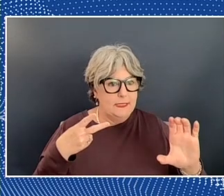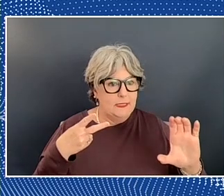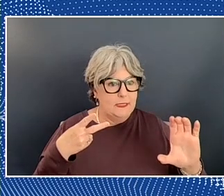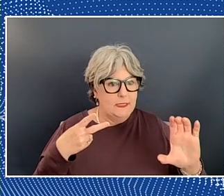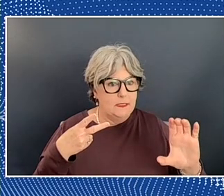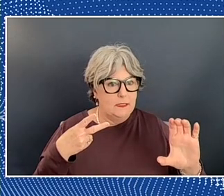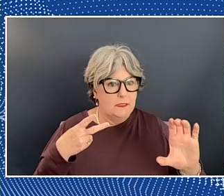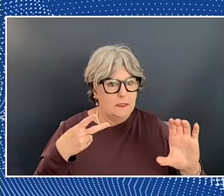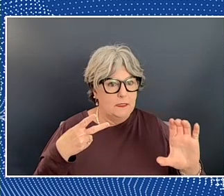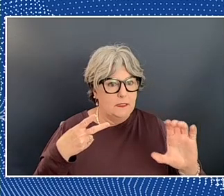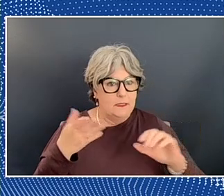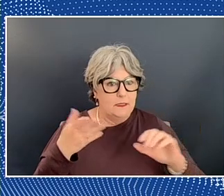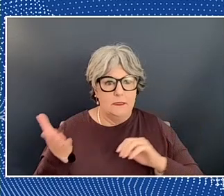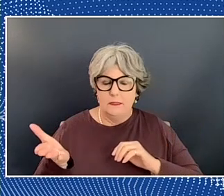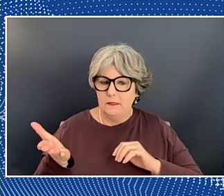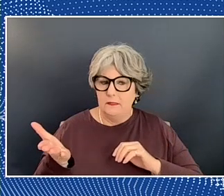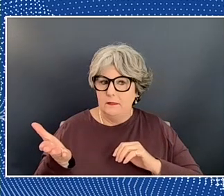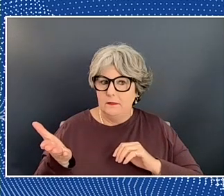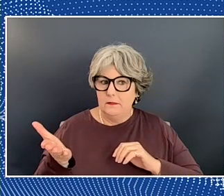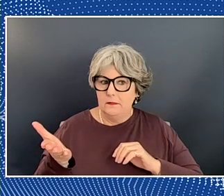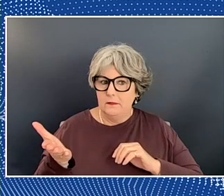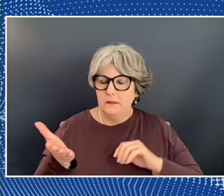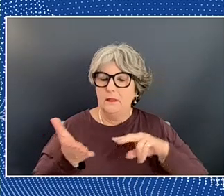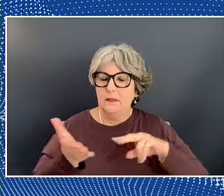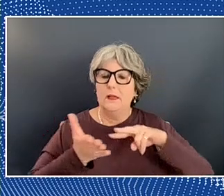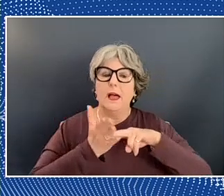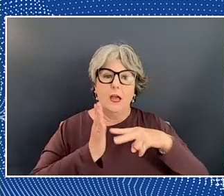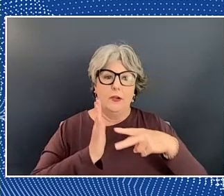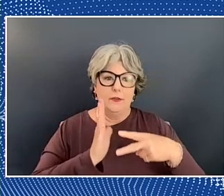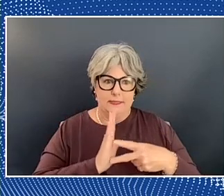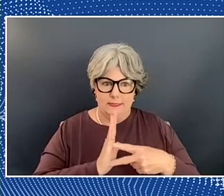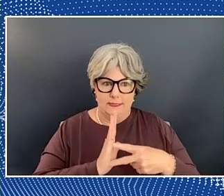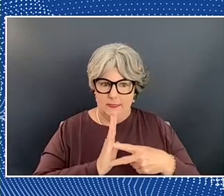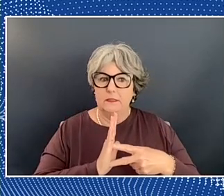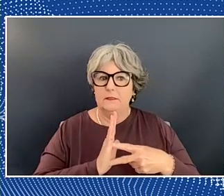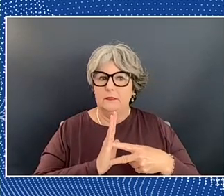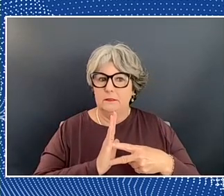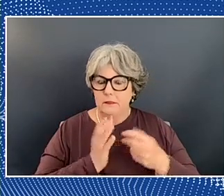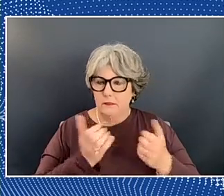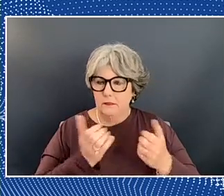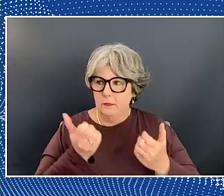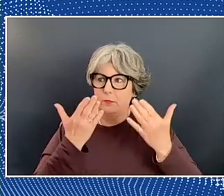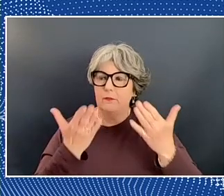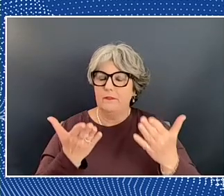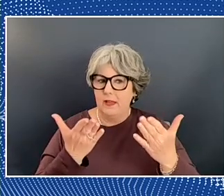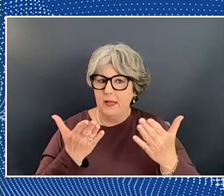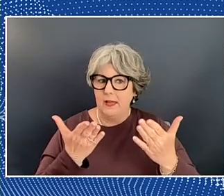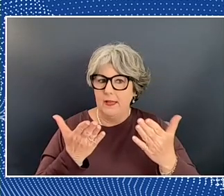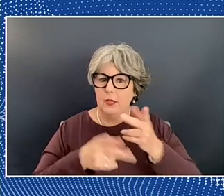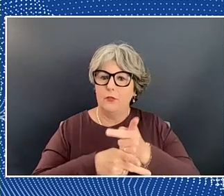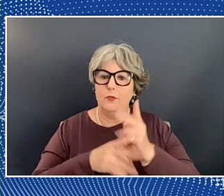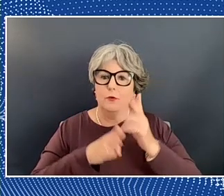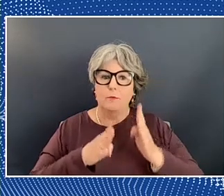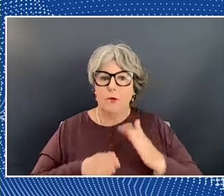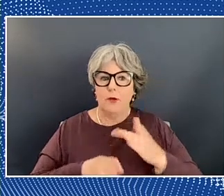Our intent is to provide the borrowers that are likely in default, the one-time